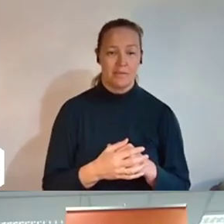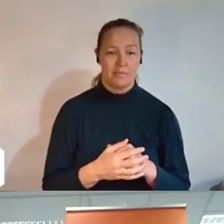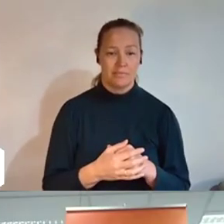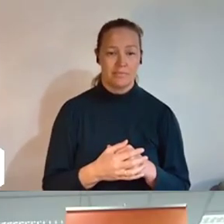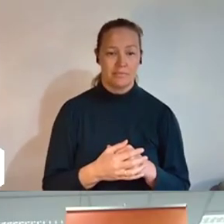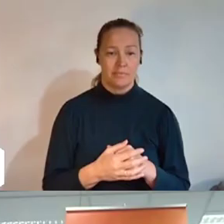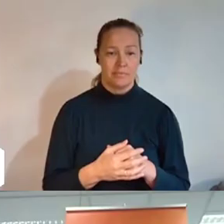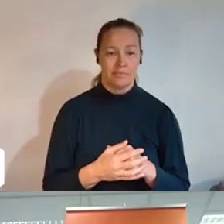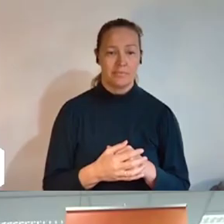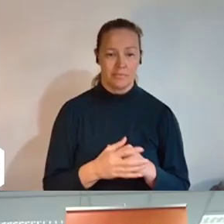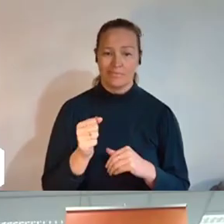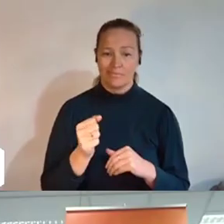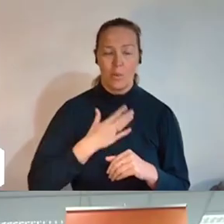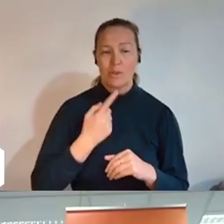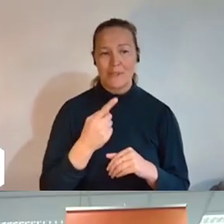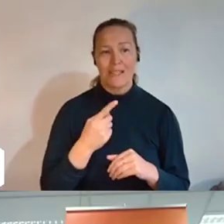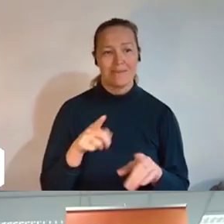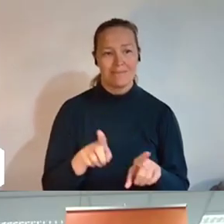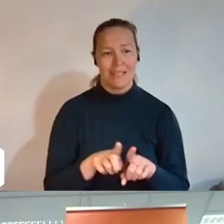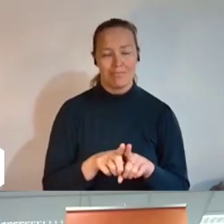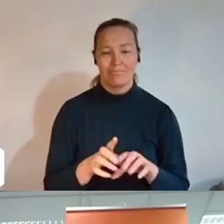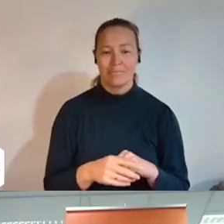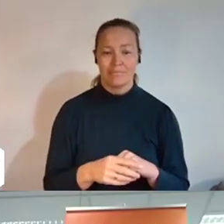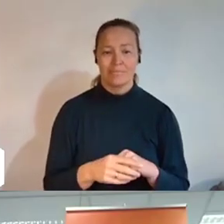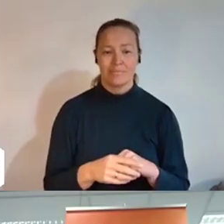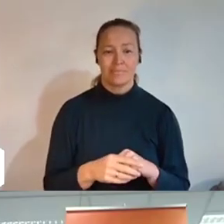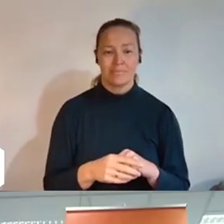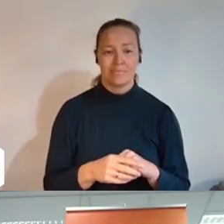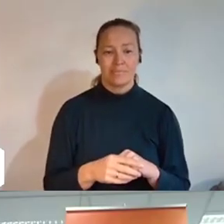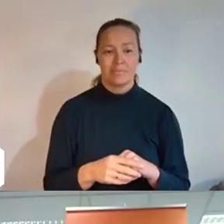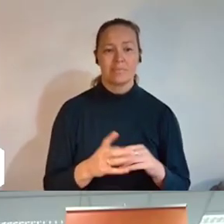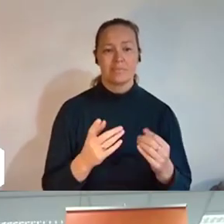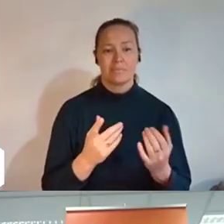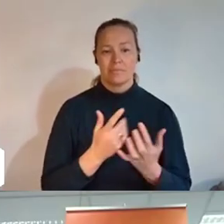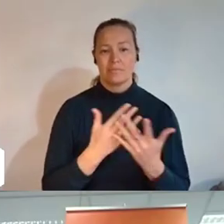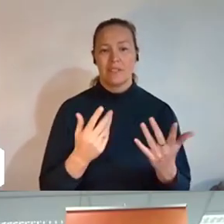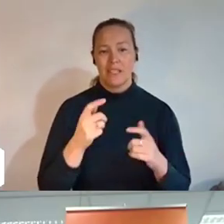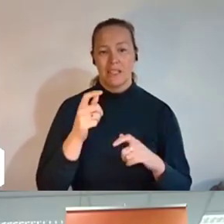of exactly what I was going to say. There is a fair bit of distrust of working in government